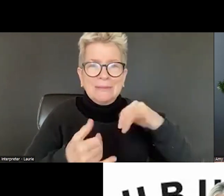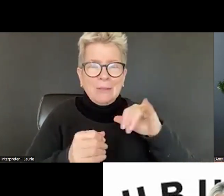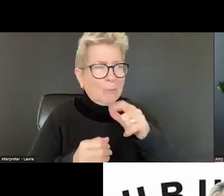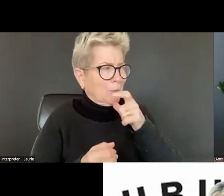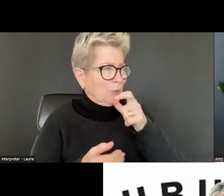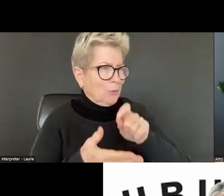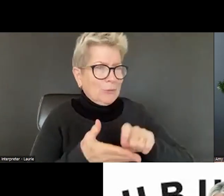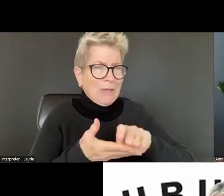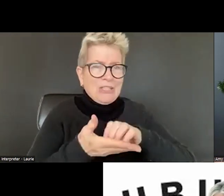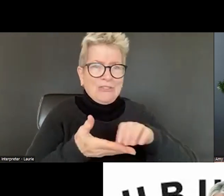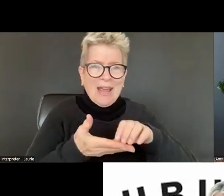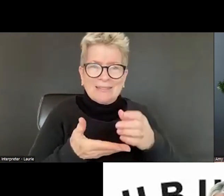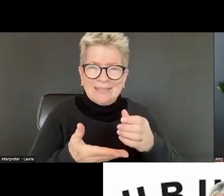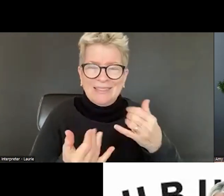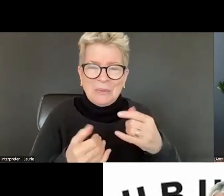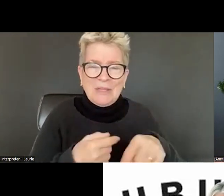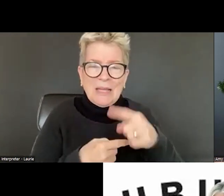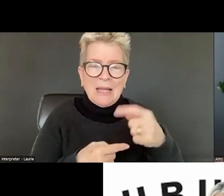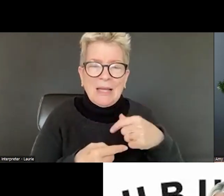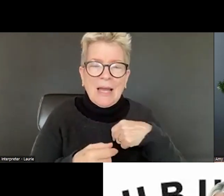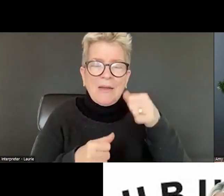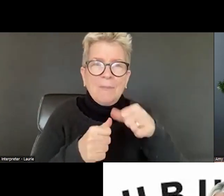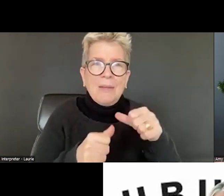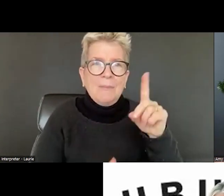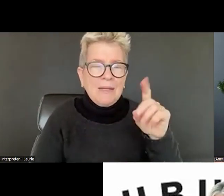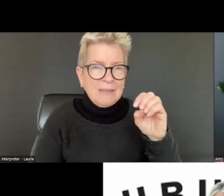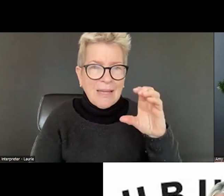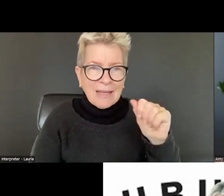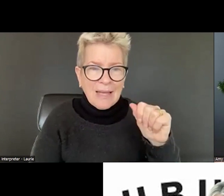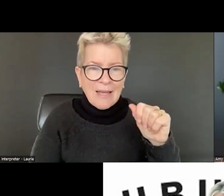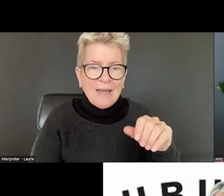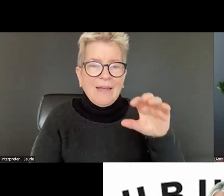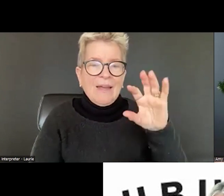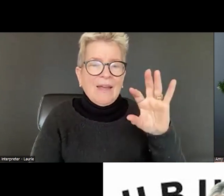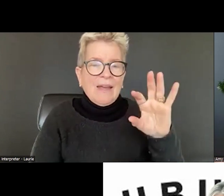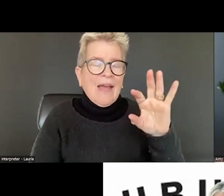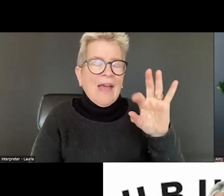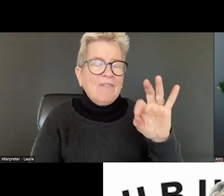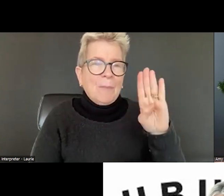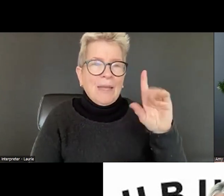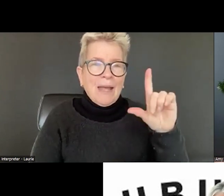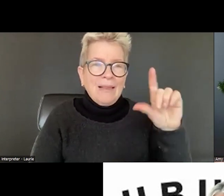education looked like I remember being in Deca um FBA future Business Leaders of America and